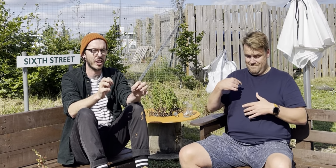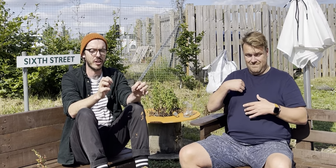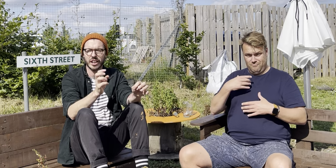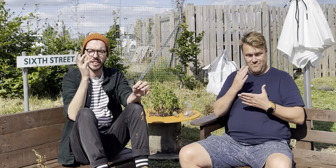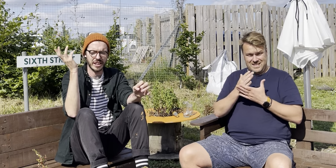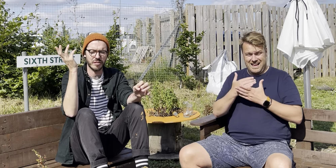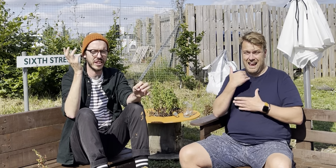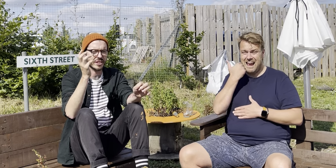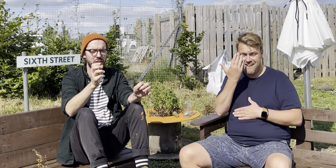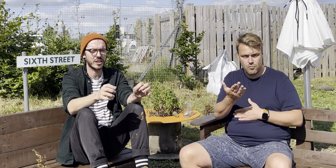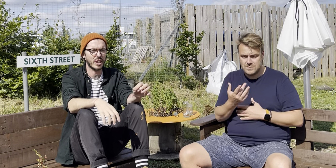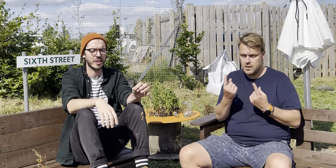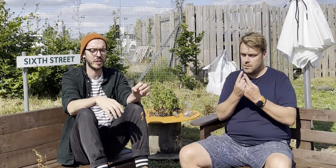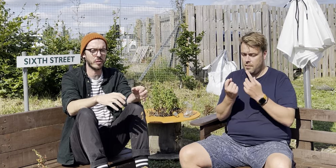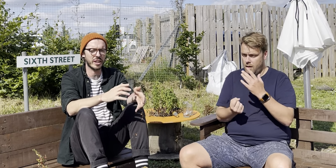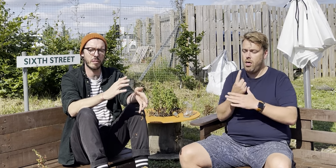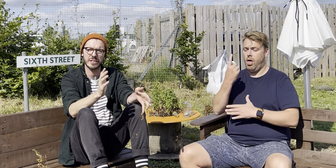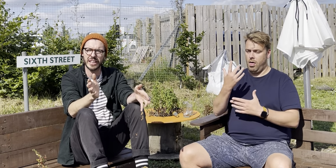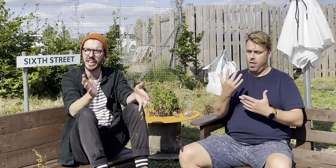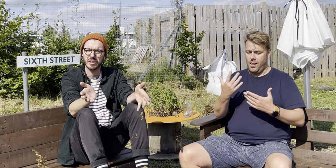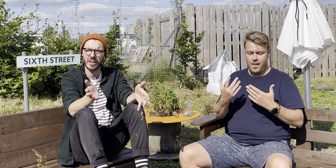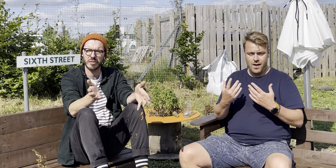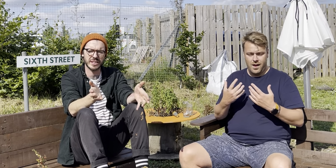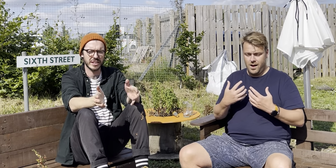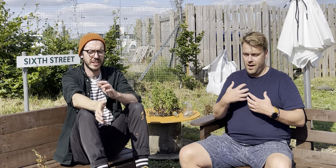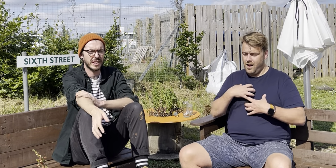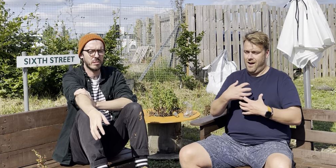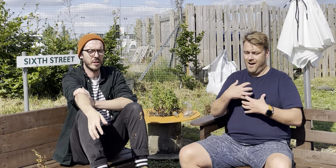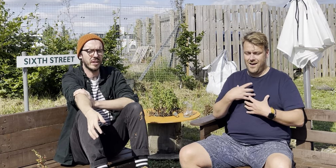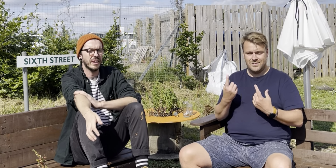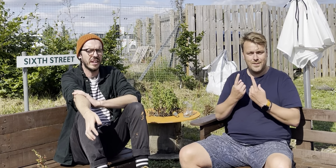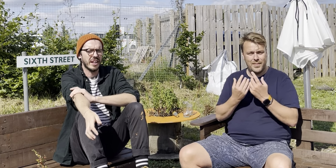new like even this afternoon and we're coming to the end of our residency but